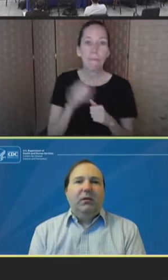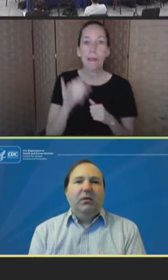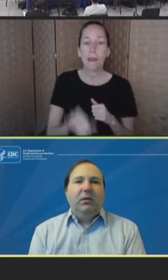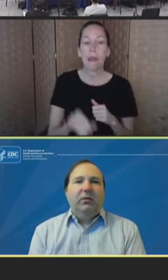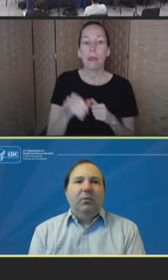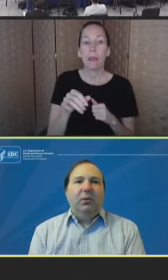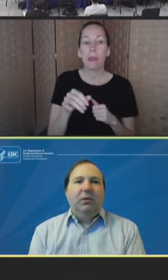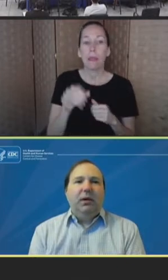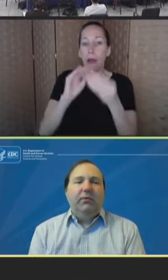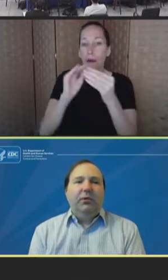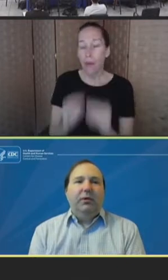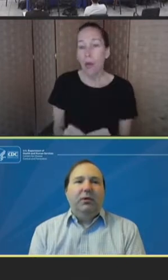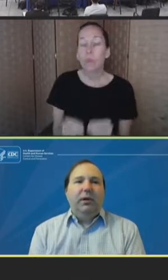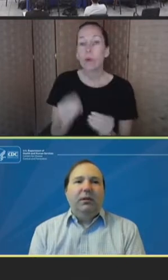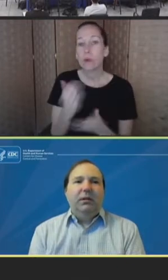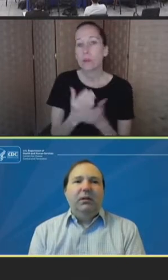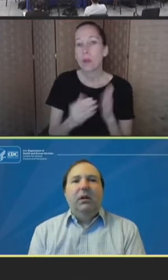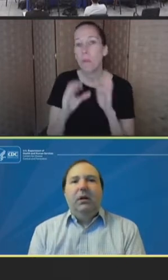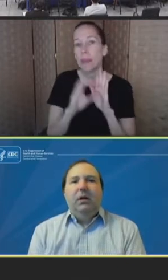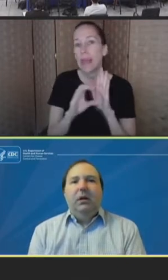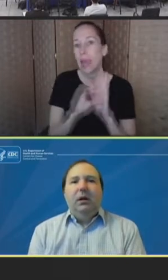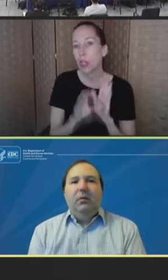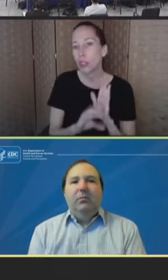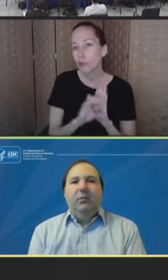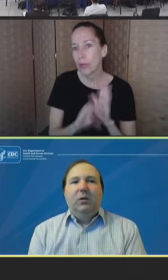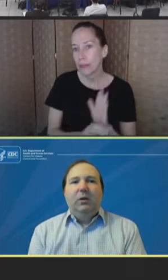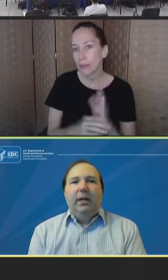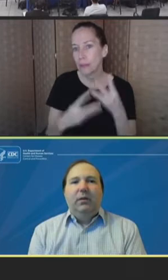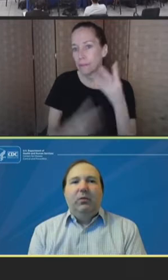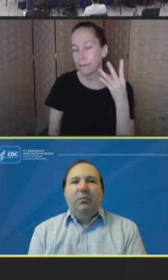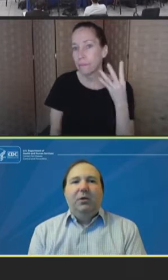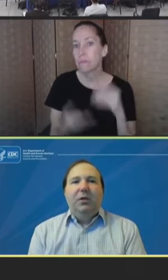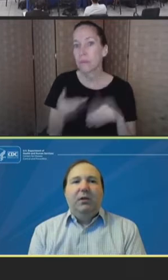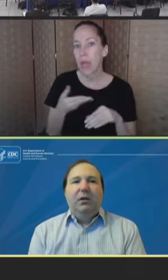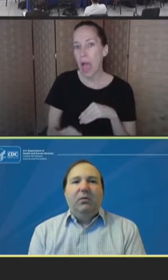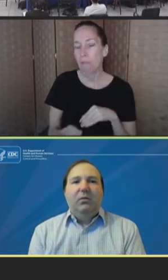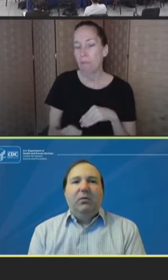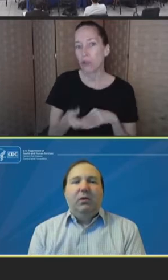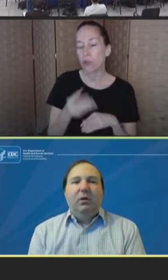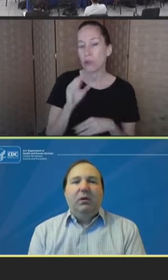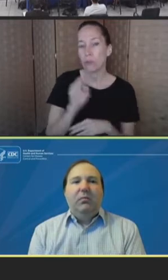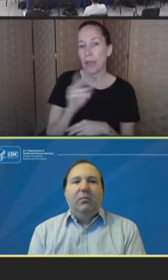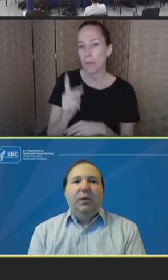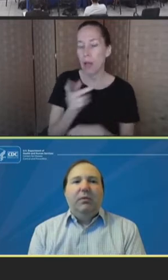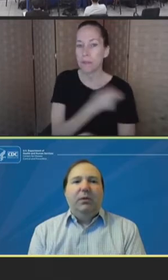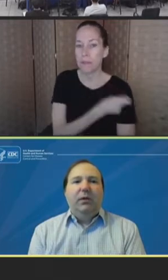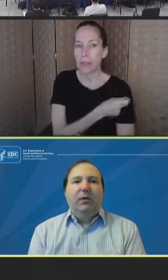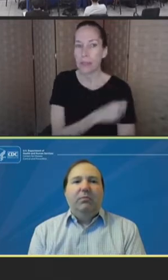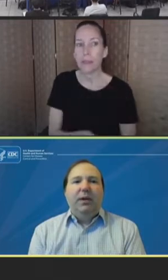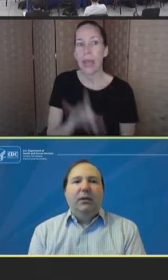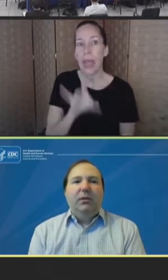these reports after JYNNEOS vaccine. So 84 percent have been related to males,